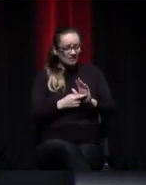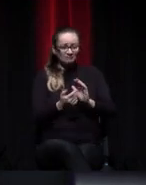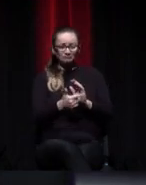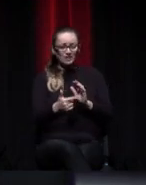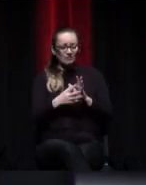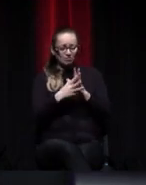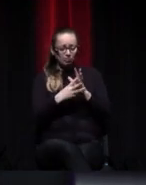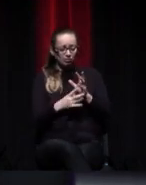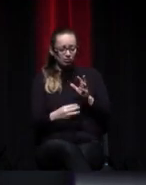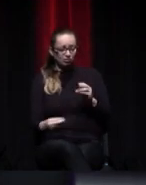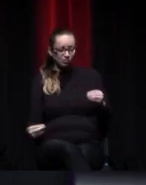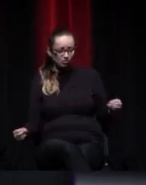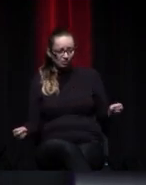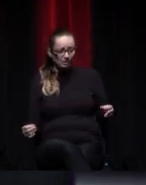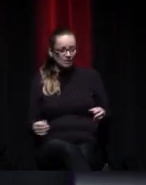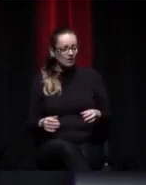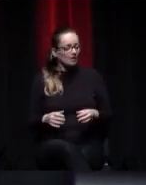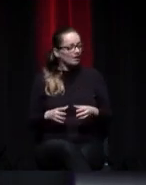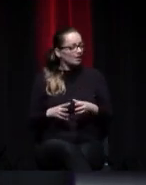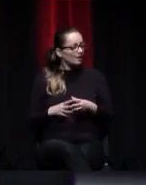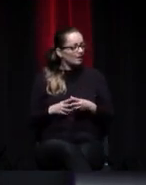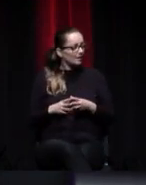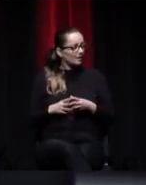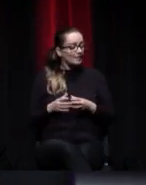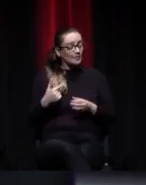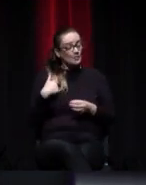But I think, very quickly,